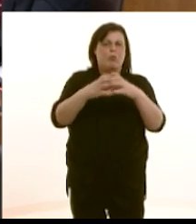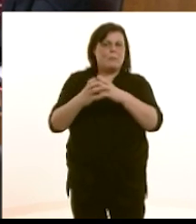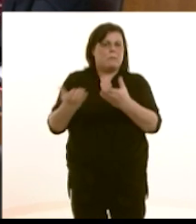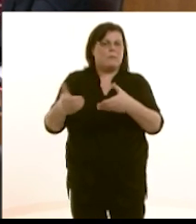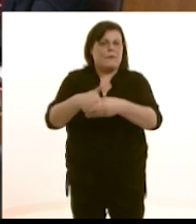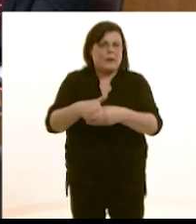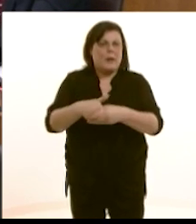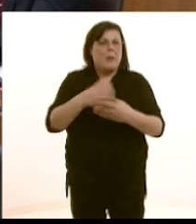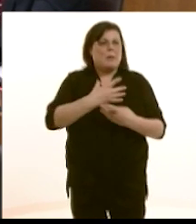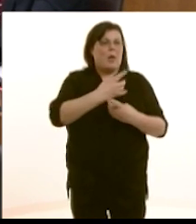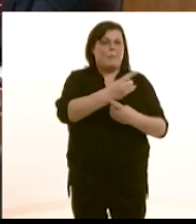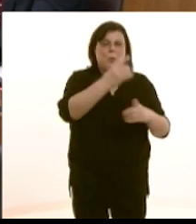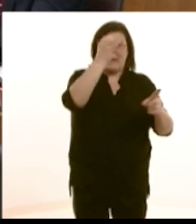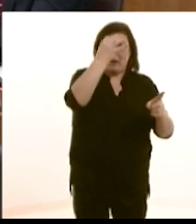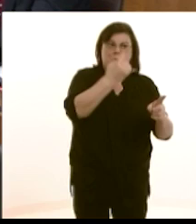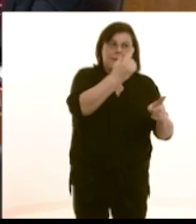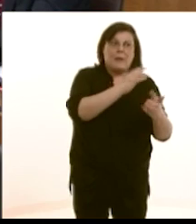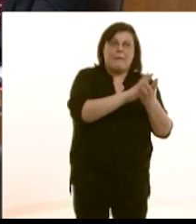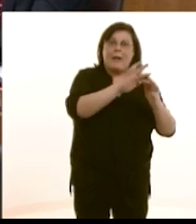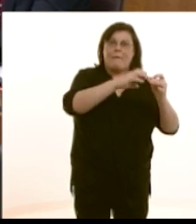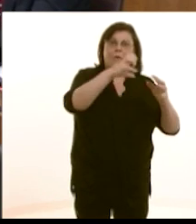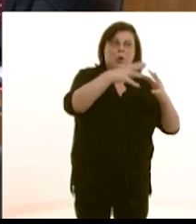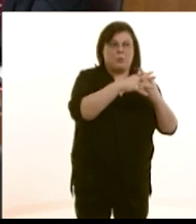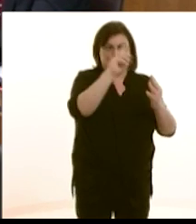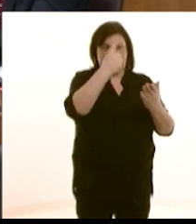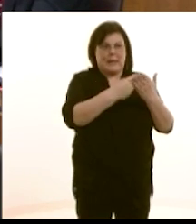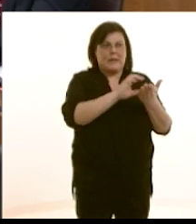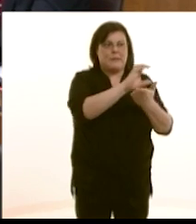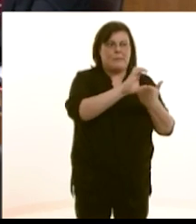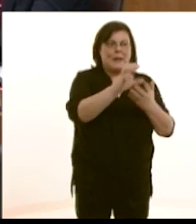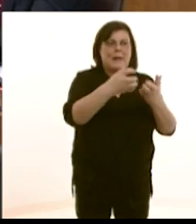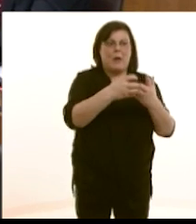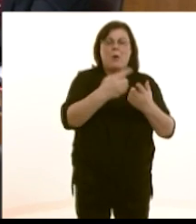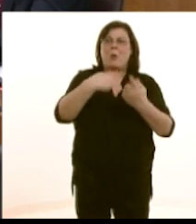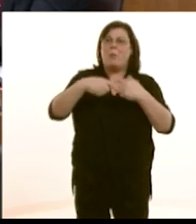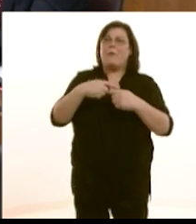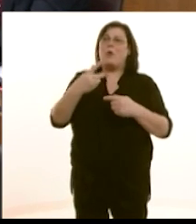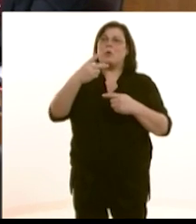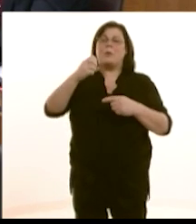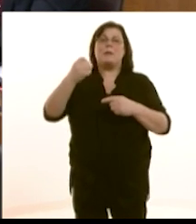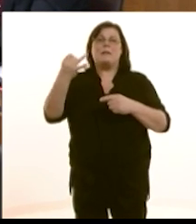Carwyn Jones: In terms of research, SÍr Cymru has already gained £27 million of grant income